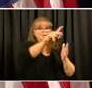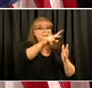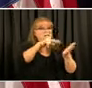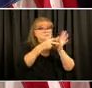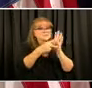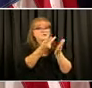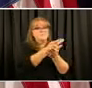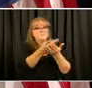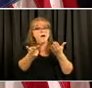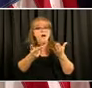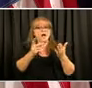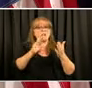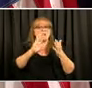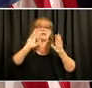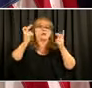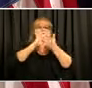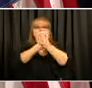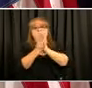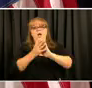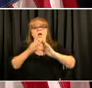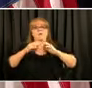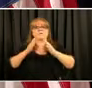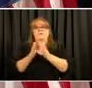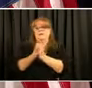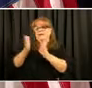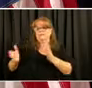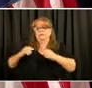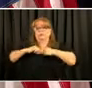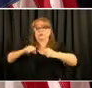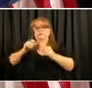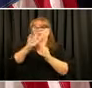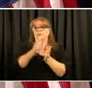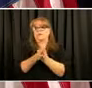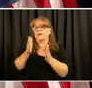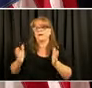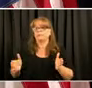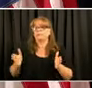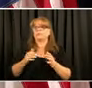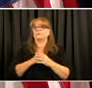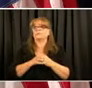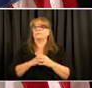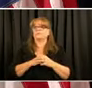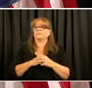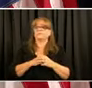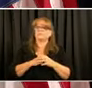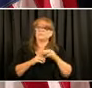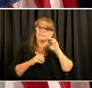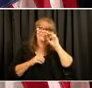and from across the country really are in the forefront of keeping their residents